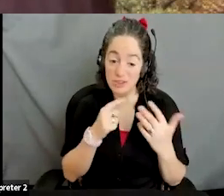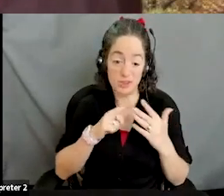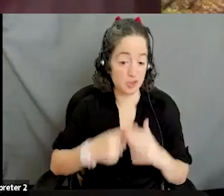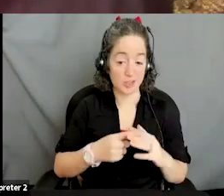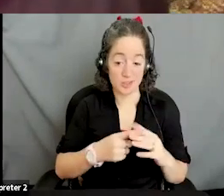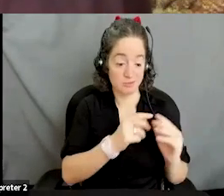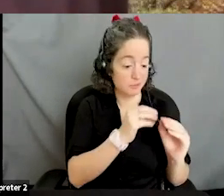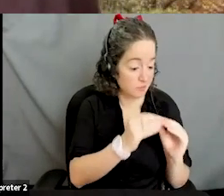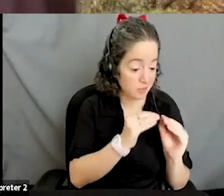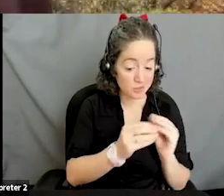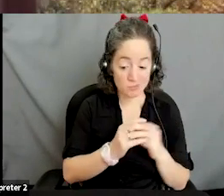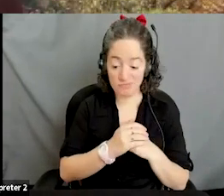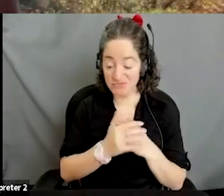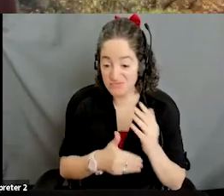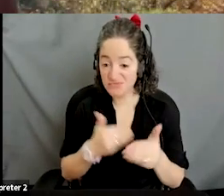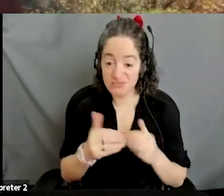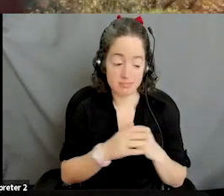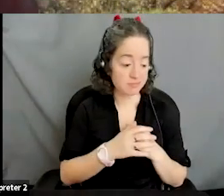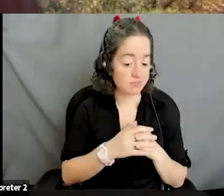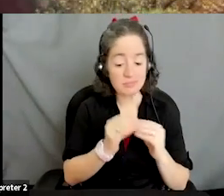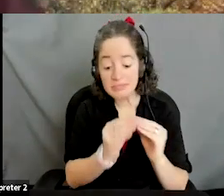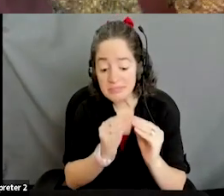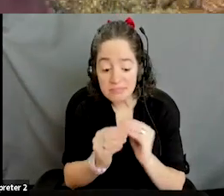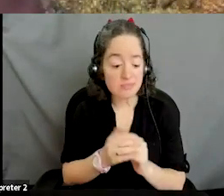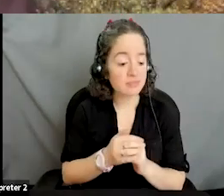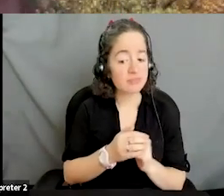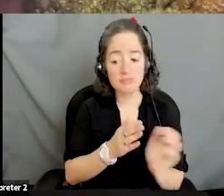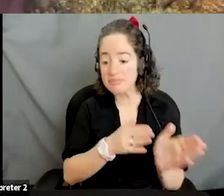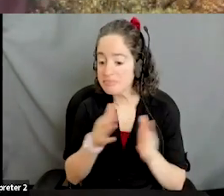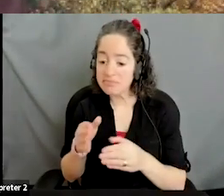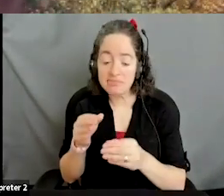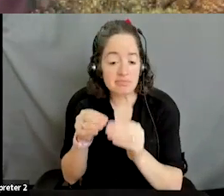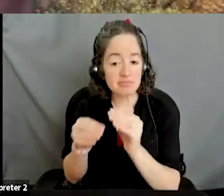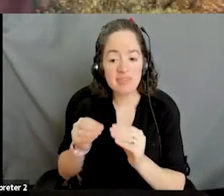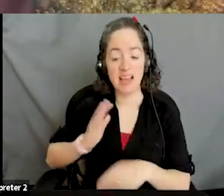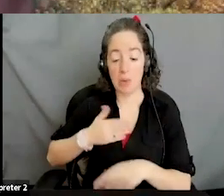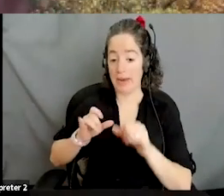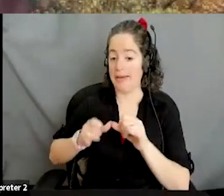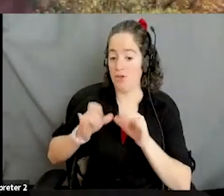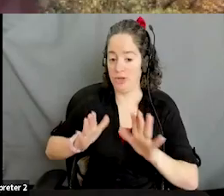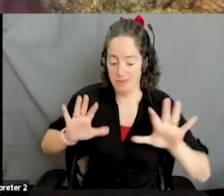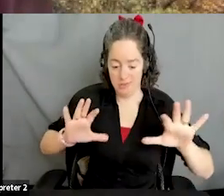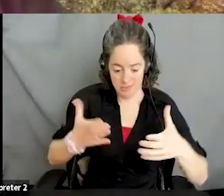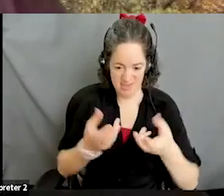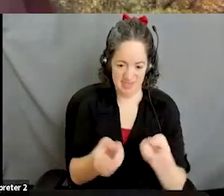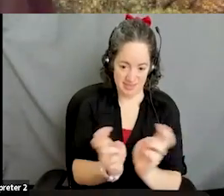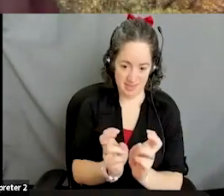I got together with our engineers and said, here is our internal standards. Most of the work, I didn't--